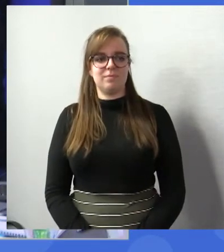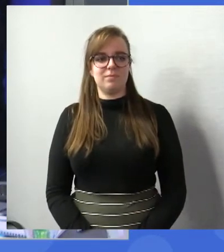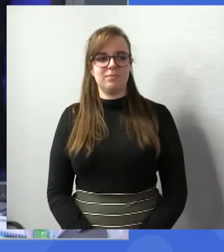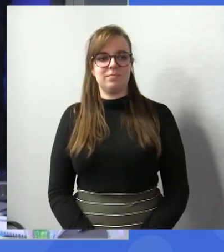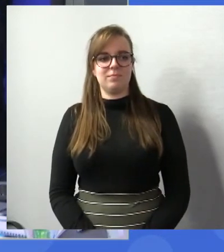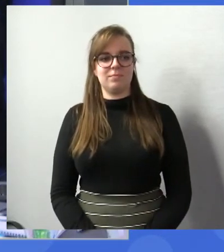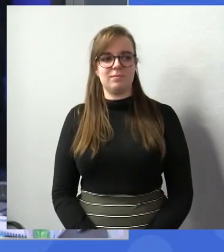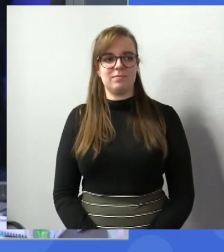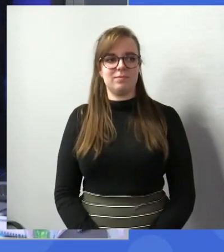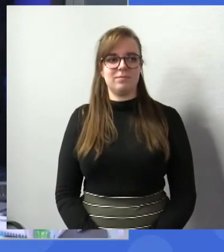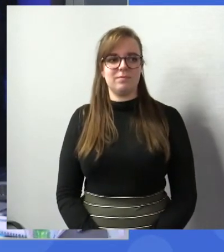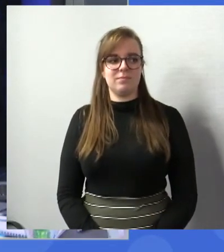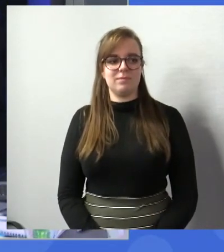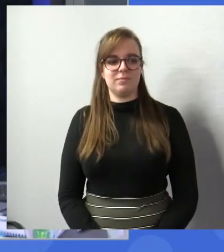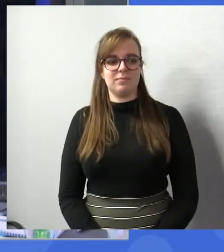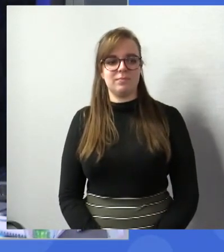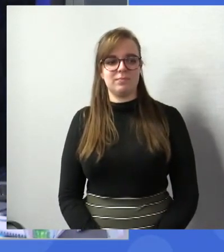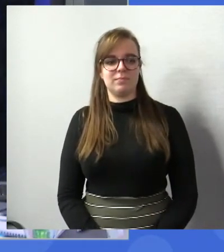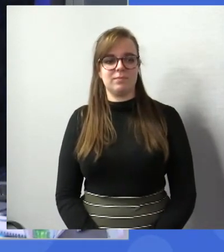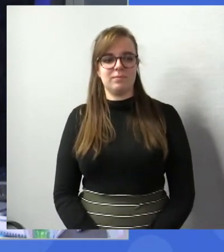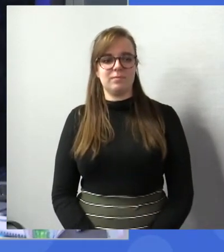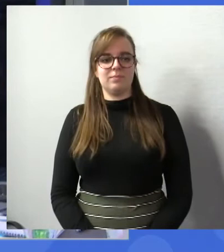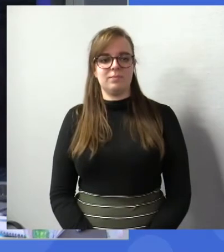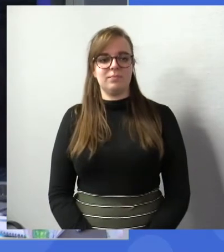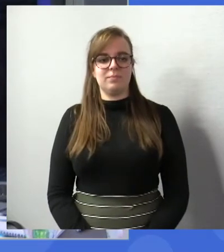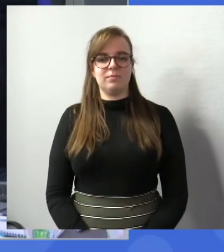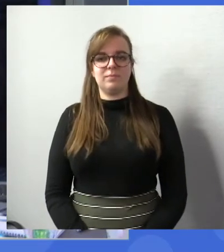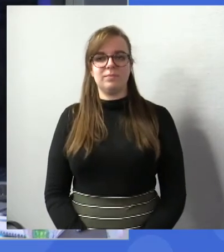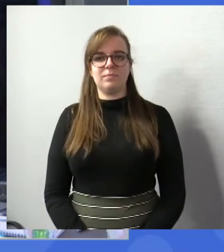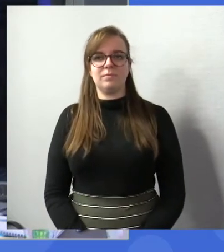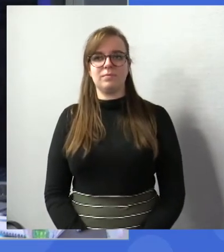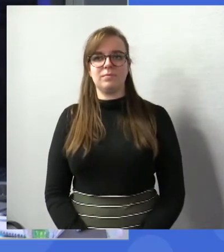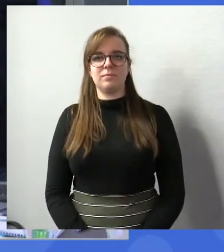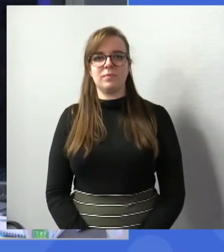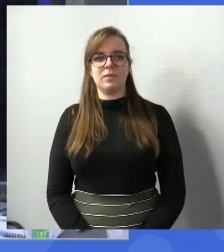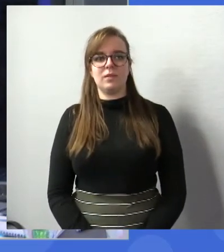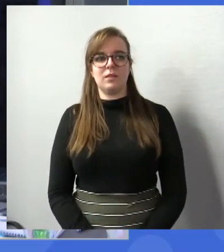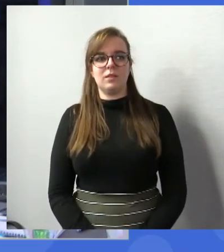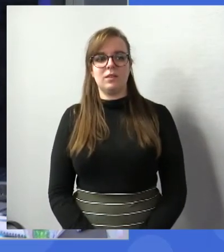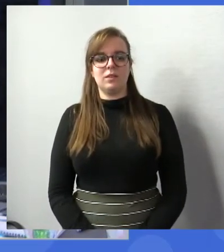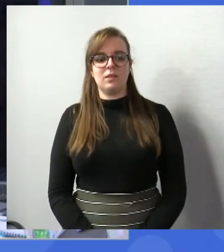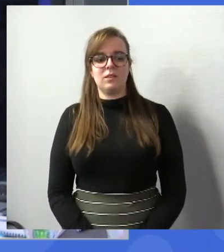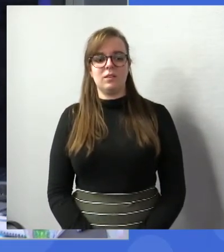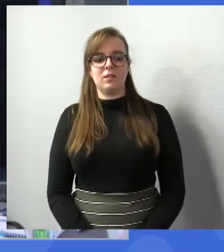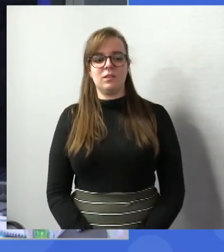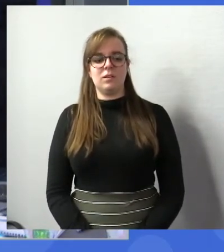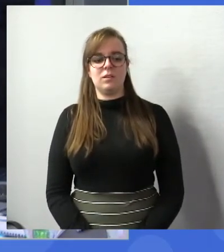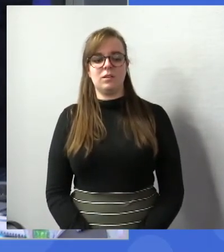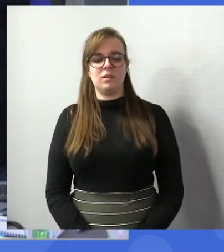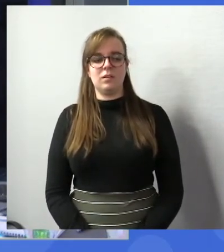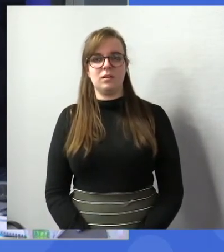skew the vote and can you just don't be alarmed the last button you press is the